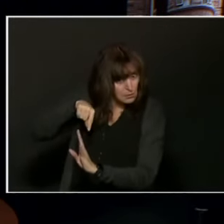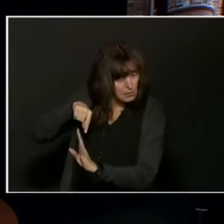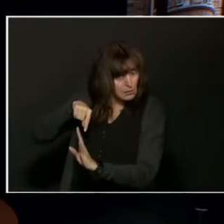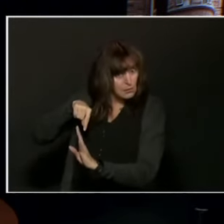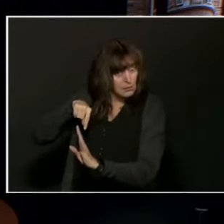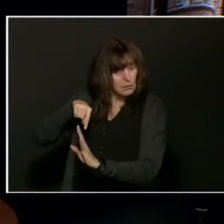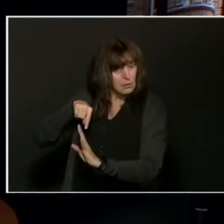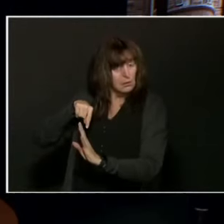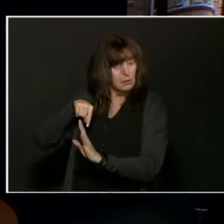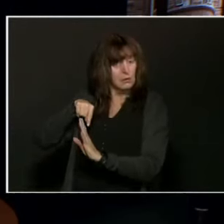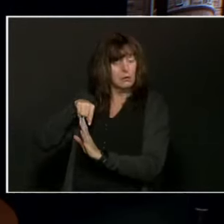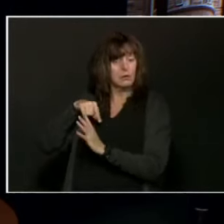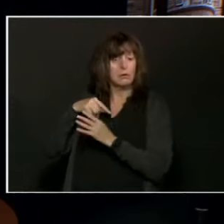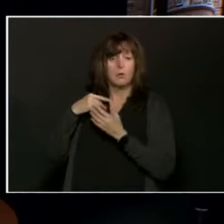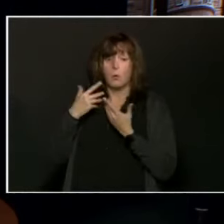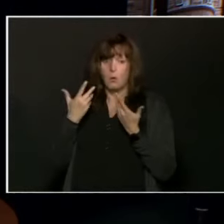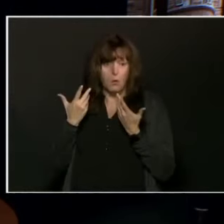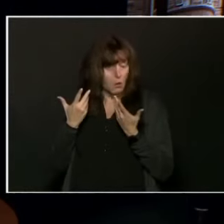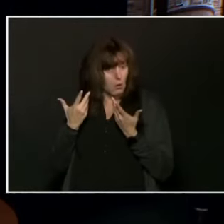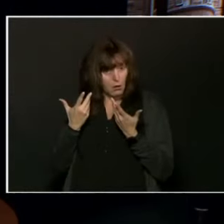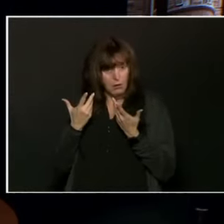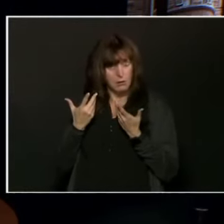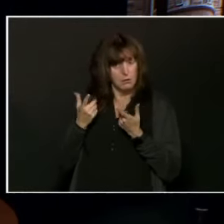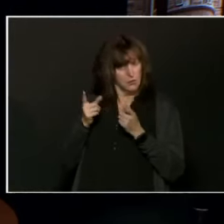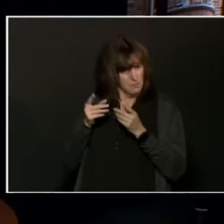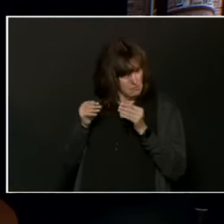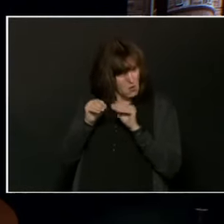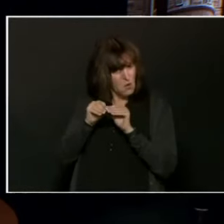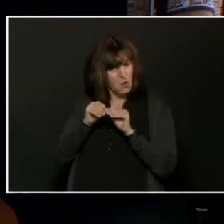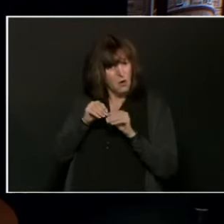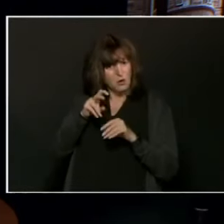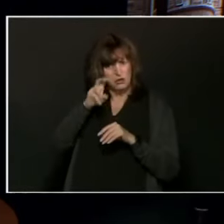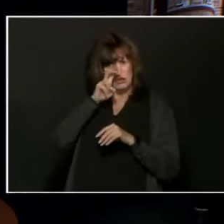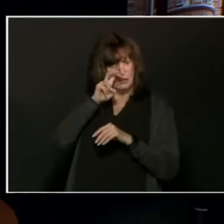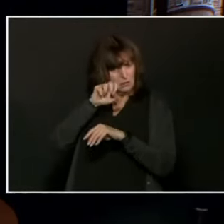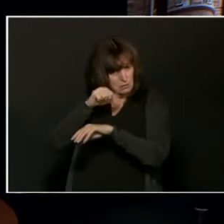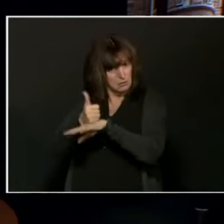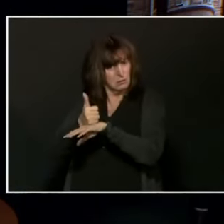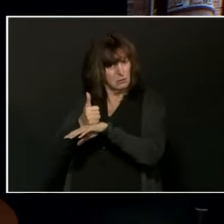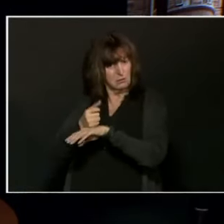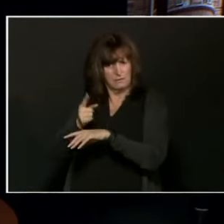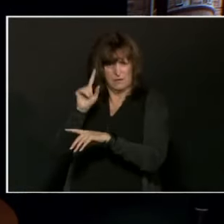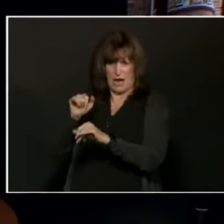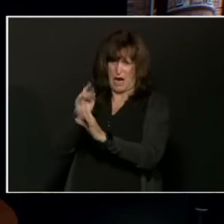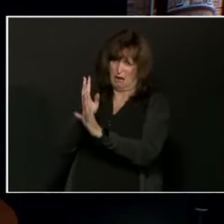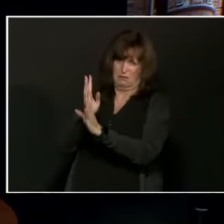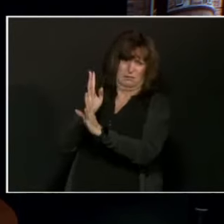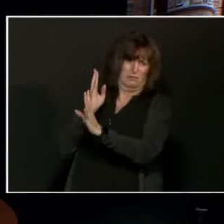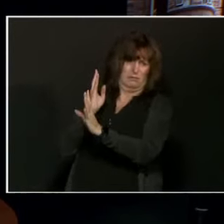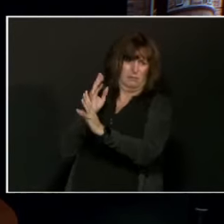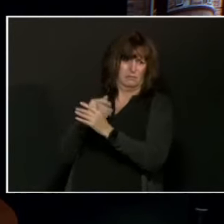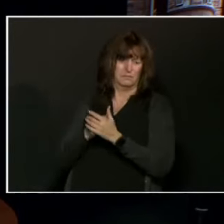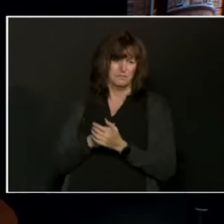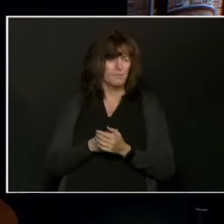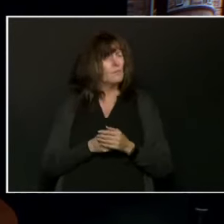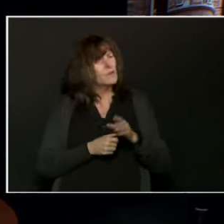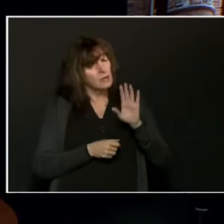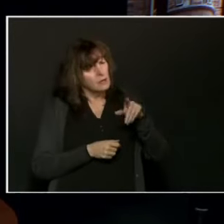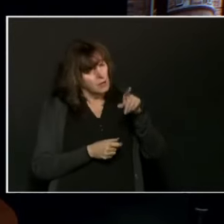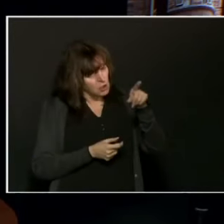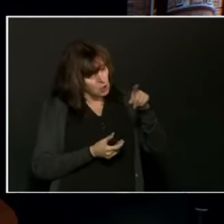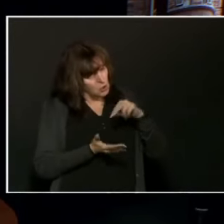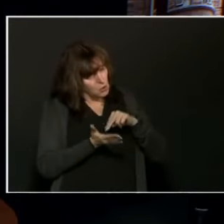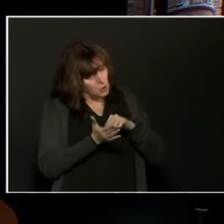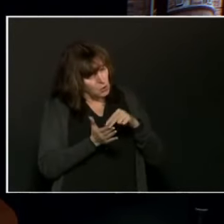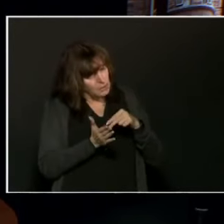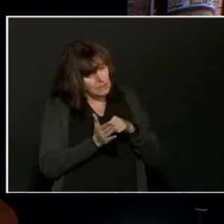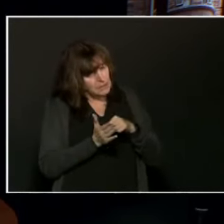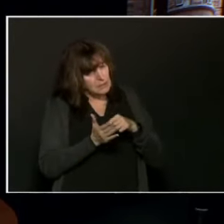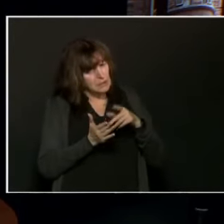OUR FURTHER RESTRICTIONS